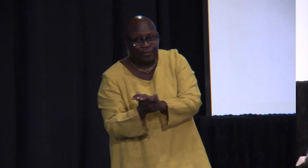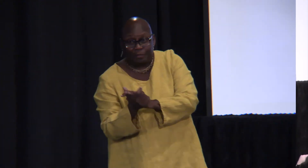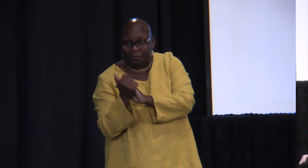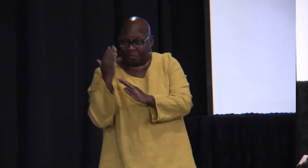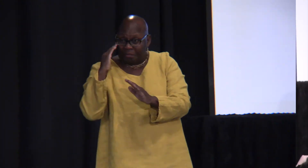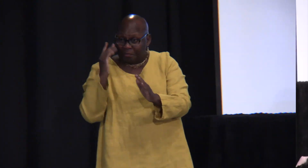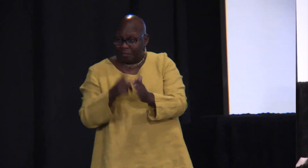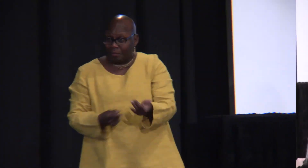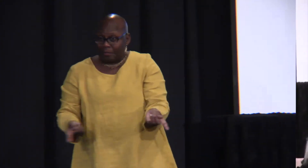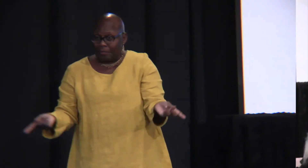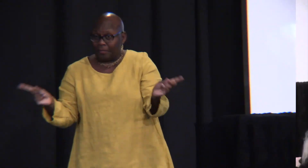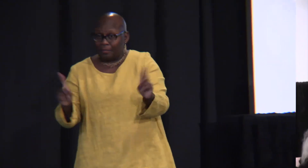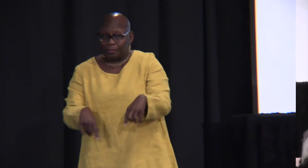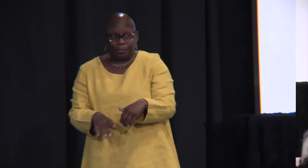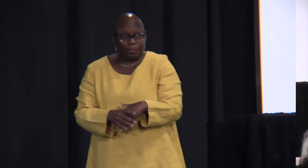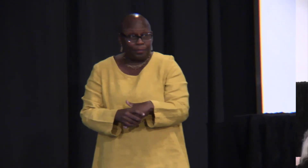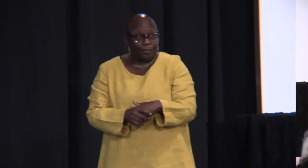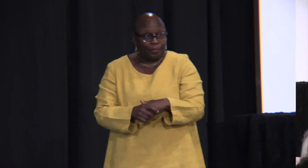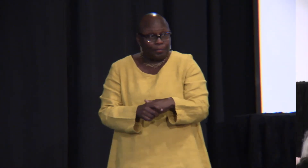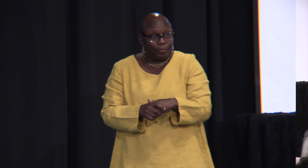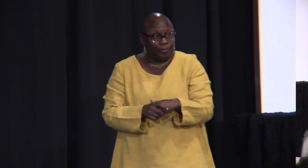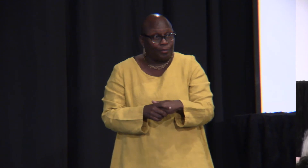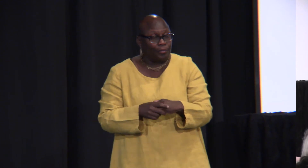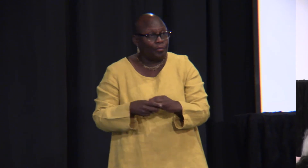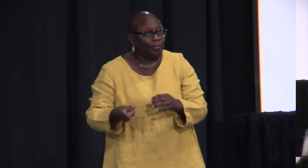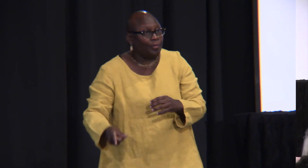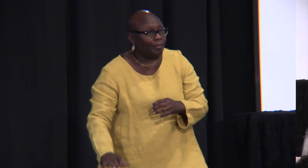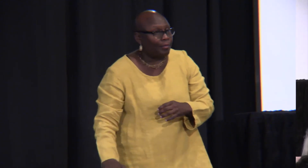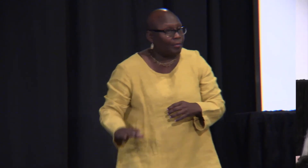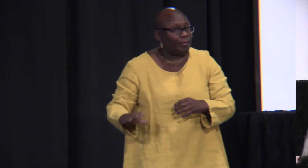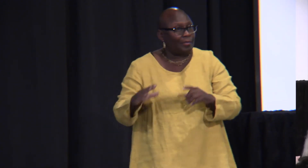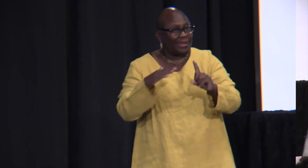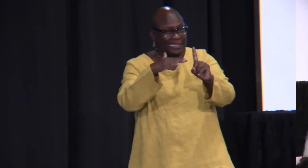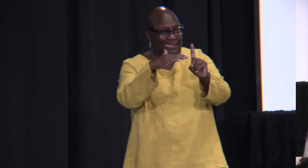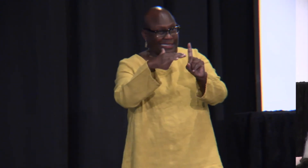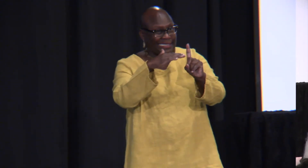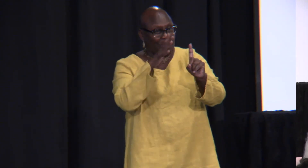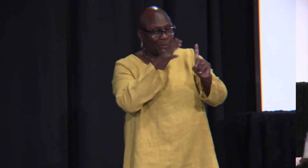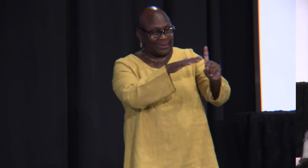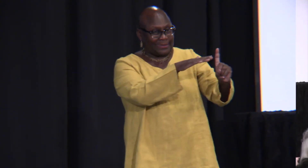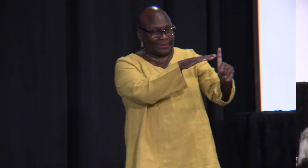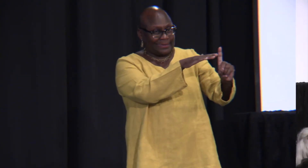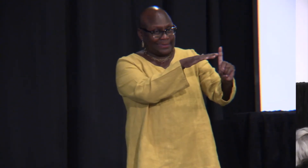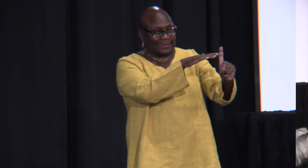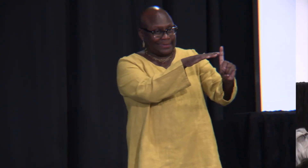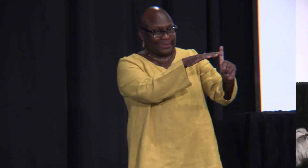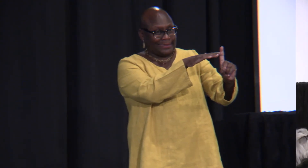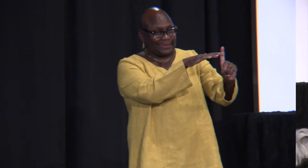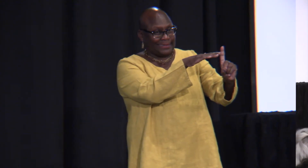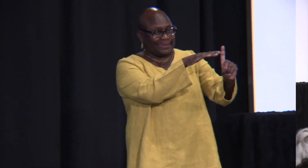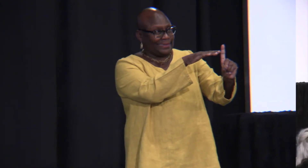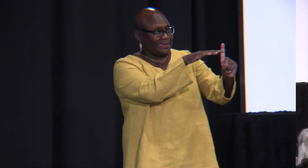Every day - signing. I did warn her that there would be consequences of course.